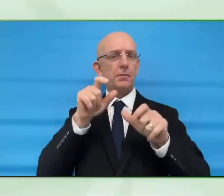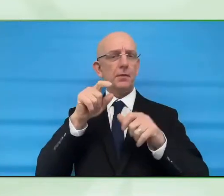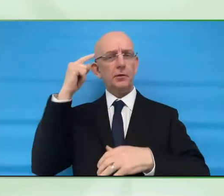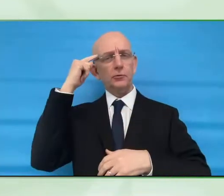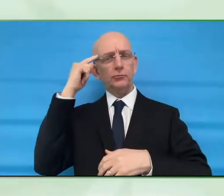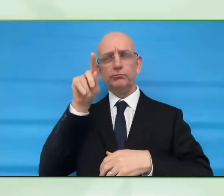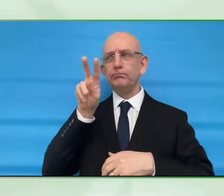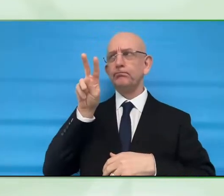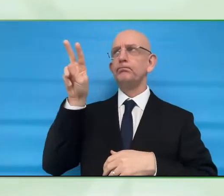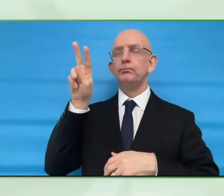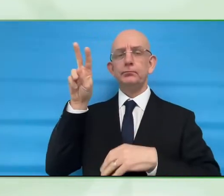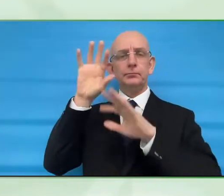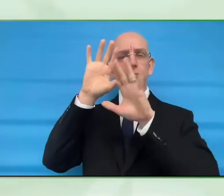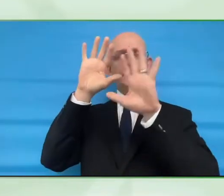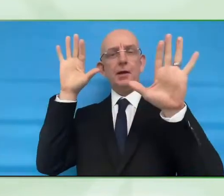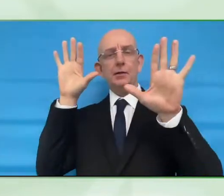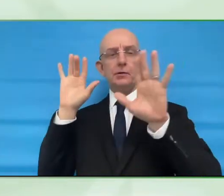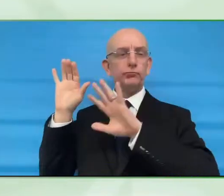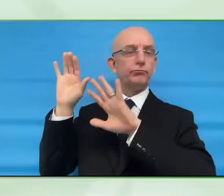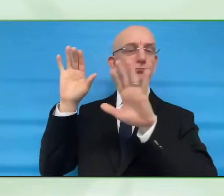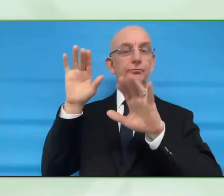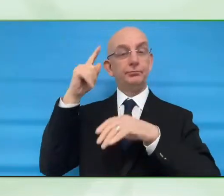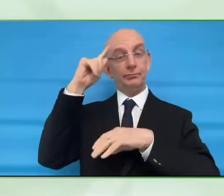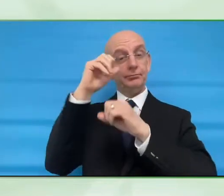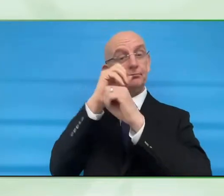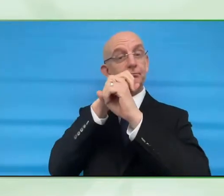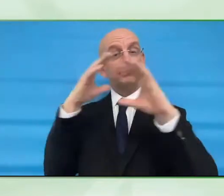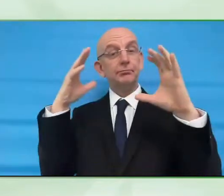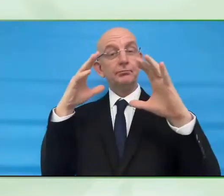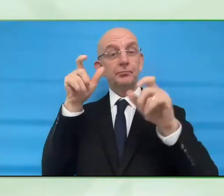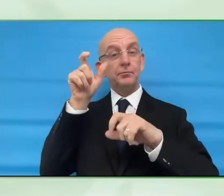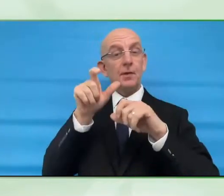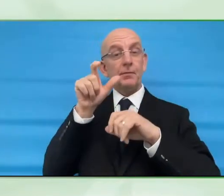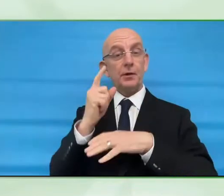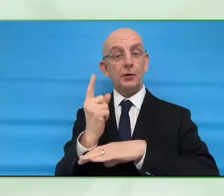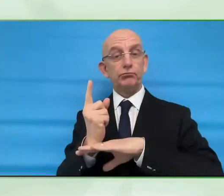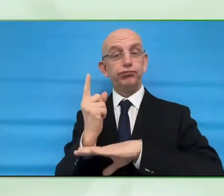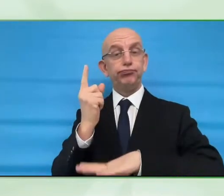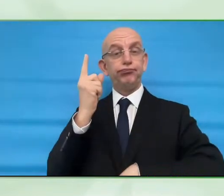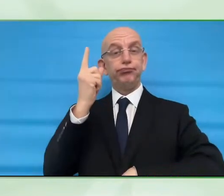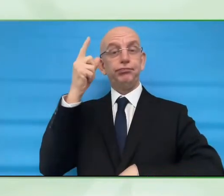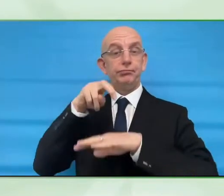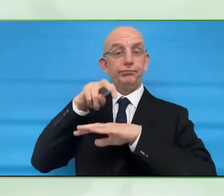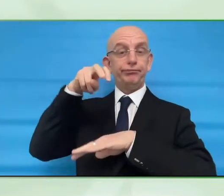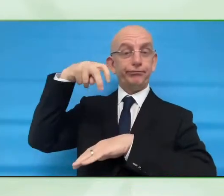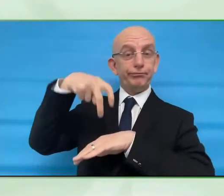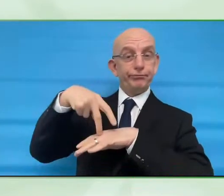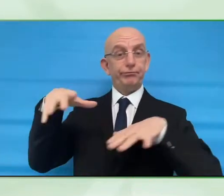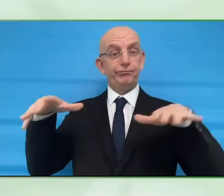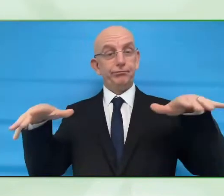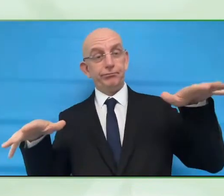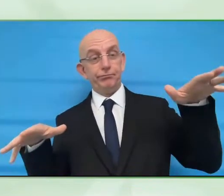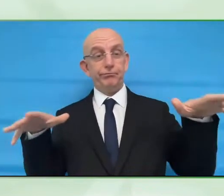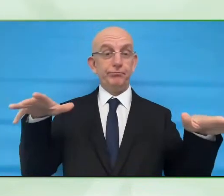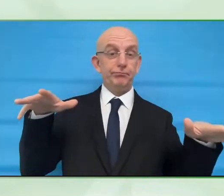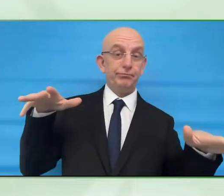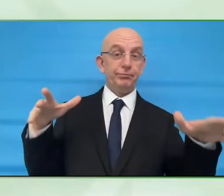And super site they only wait to appreciate signs and we see an entire bunch of people